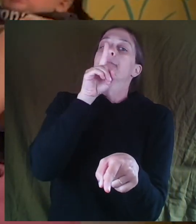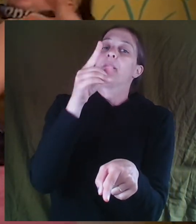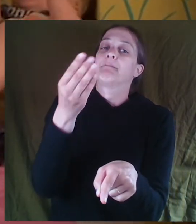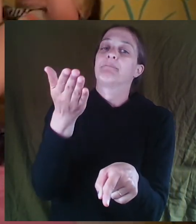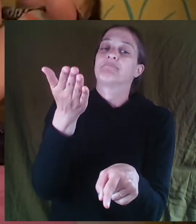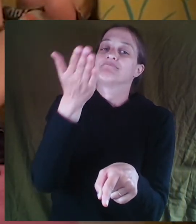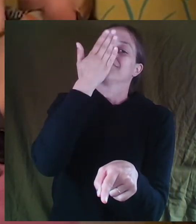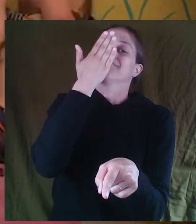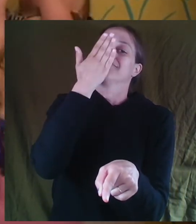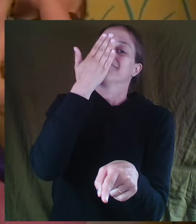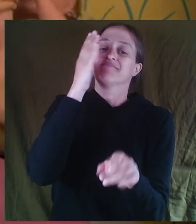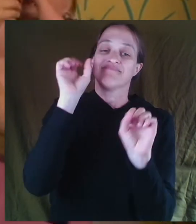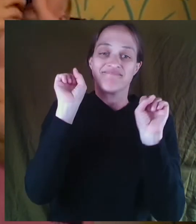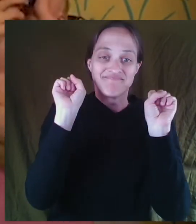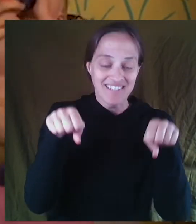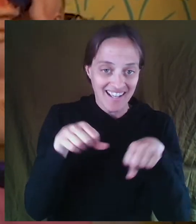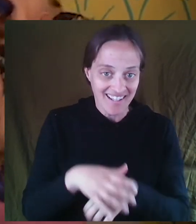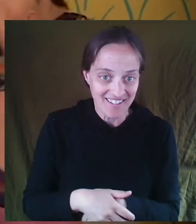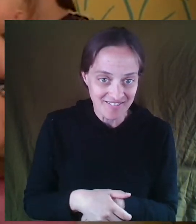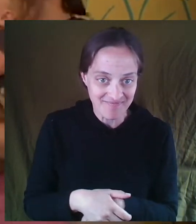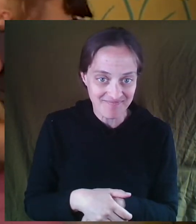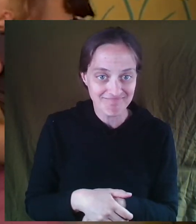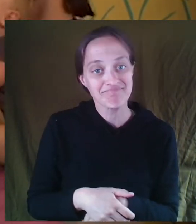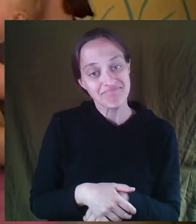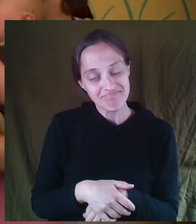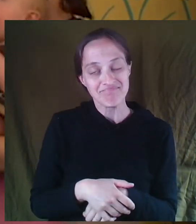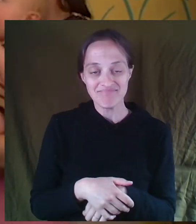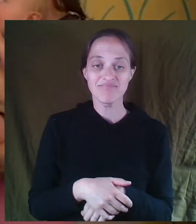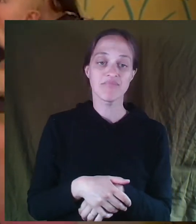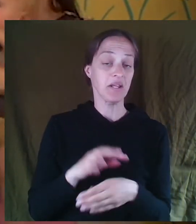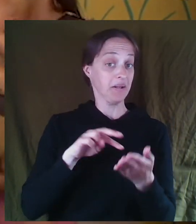to his head, to his mouth.